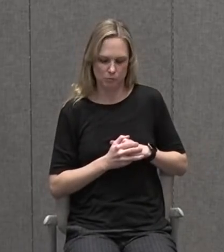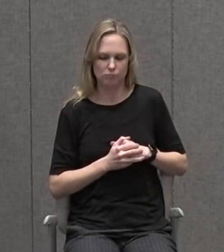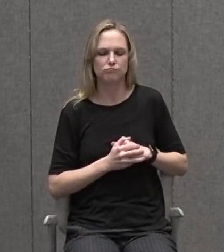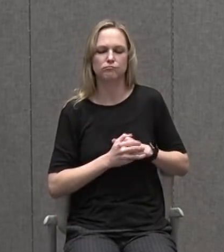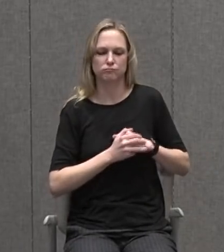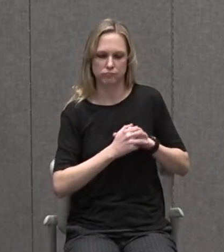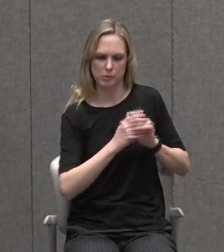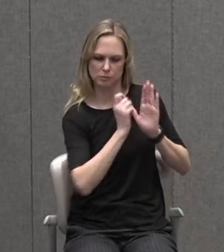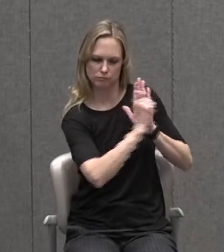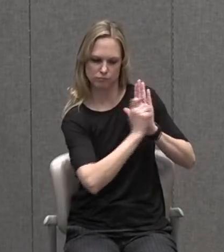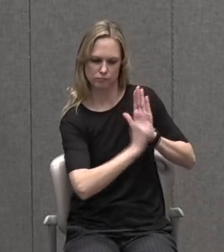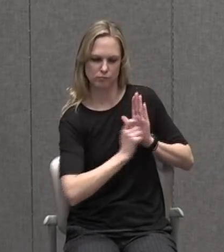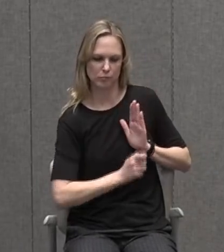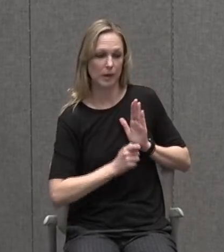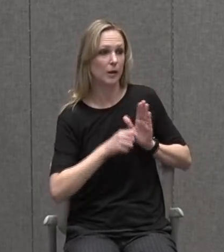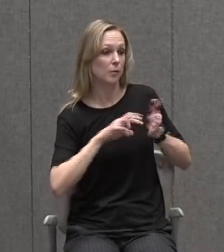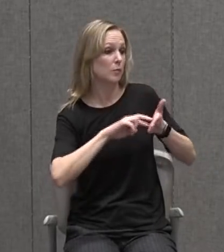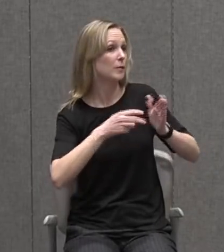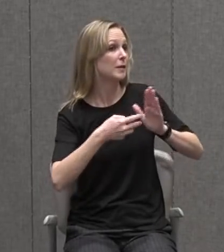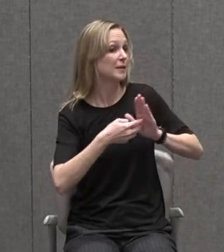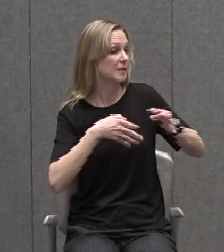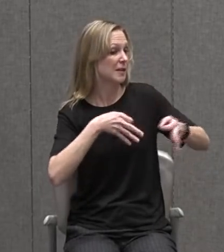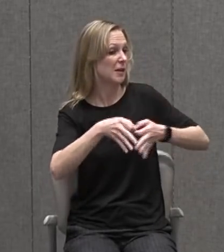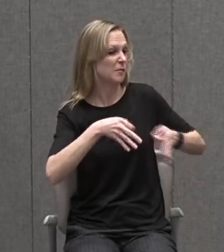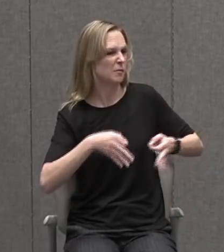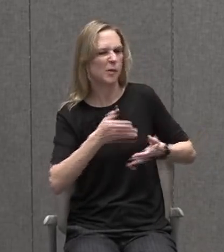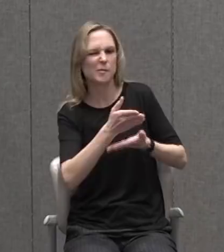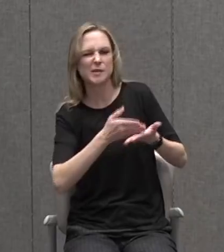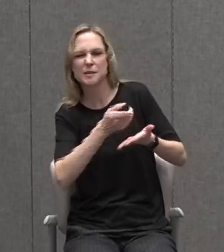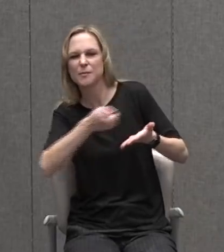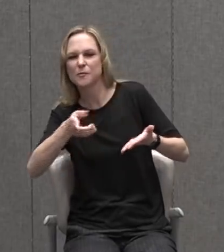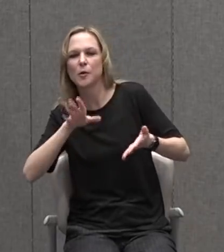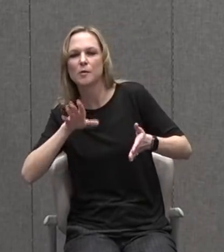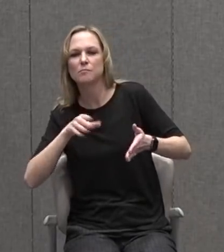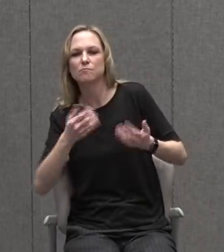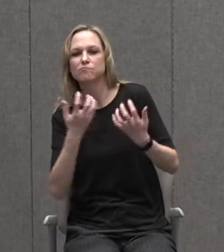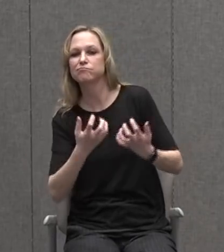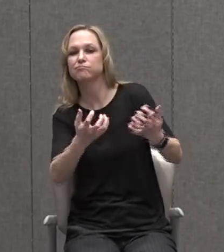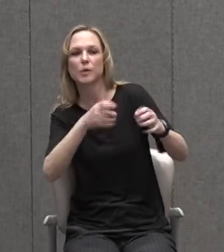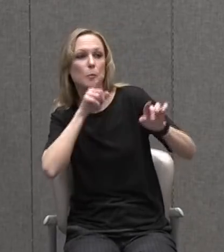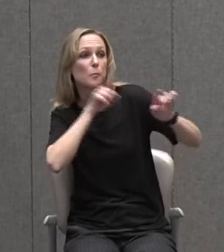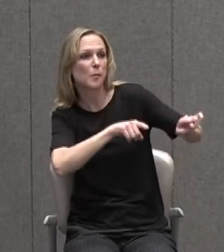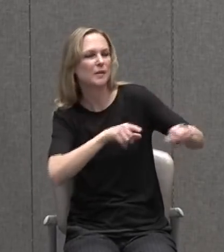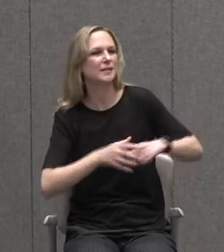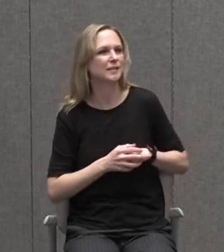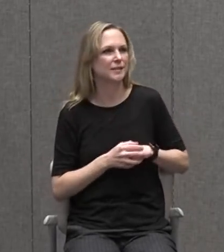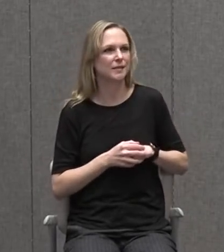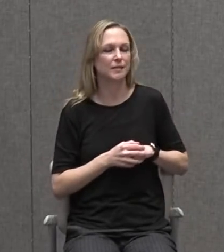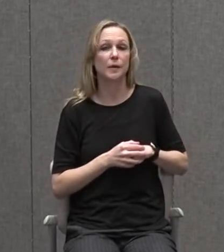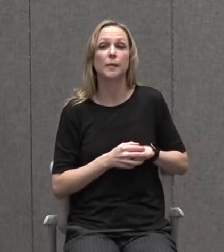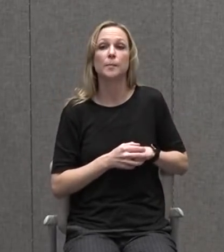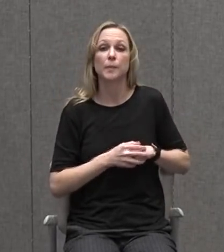upon some of the stuff you guys yelled out at me. So we have numbers, symbols, and operations.